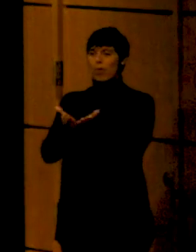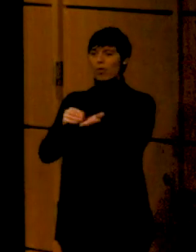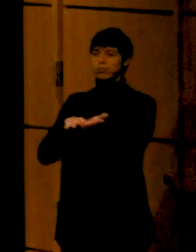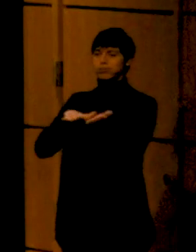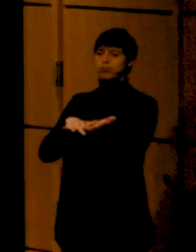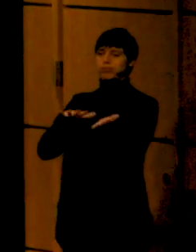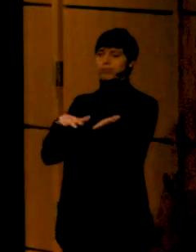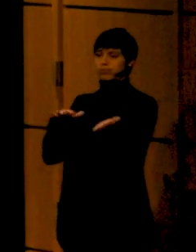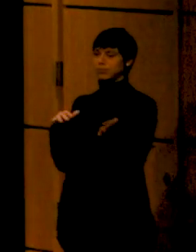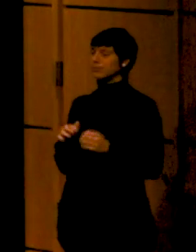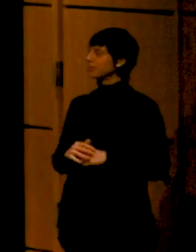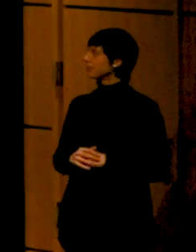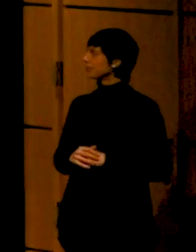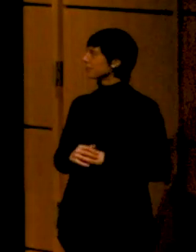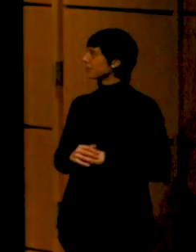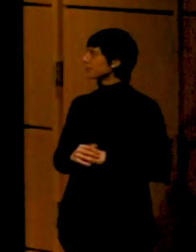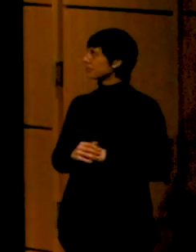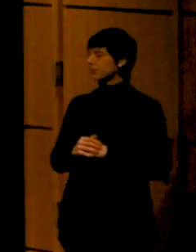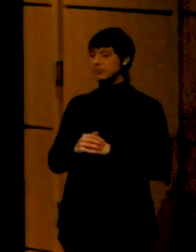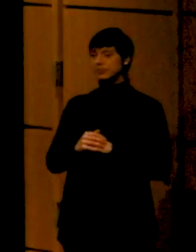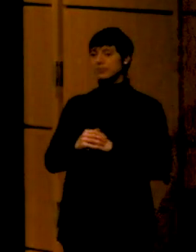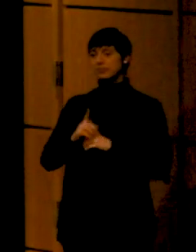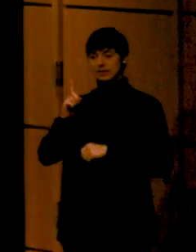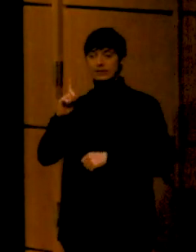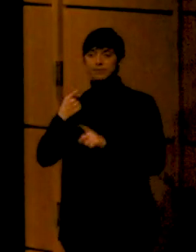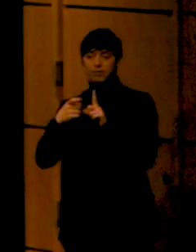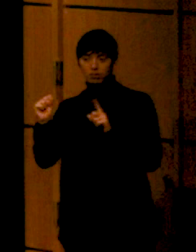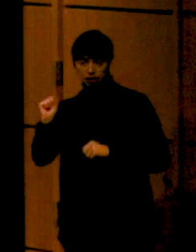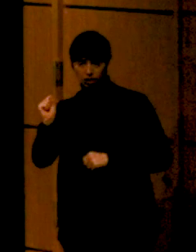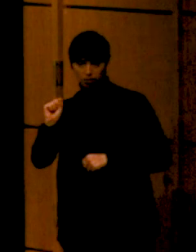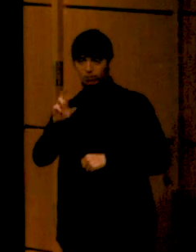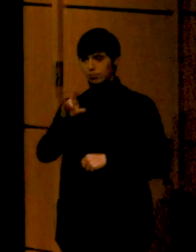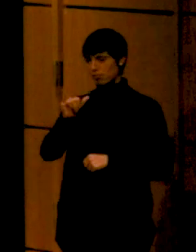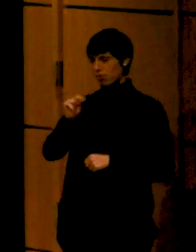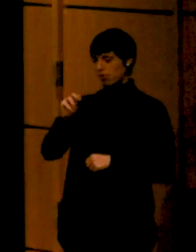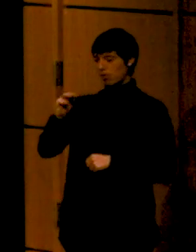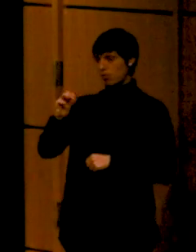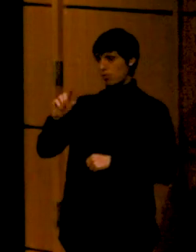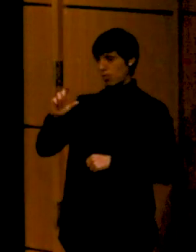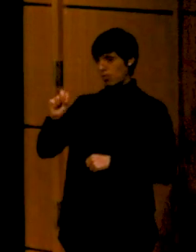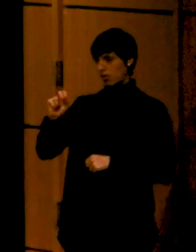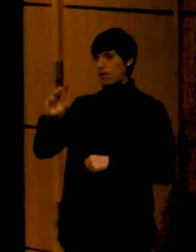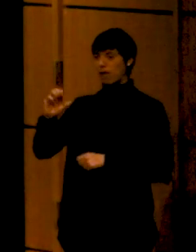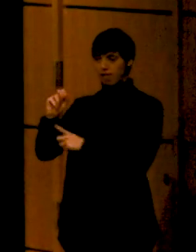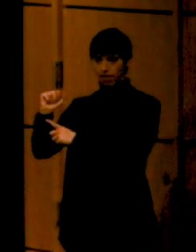Seattle artist Ryan Molenkamp is the only artist I know of who capitalized on the sequential